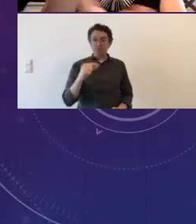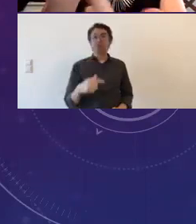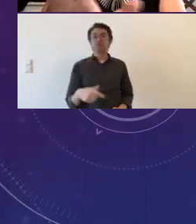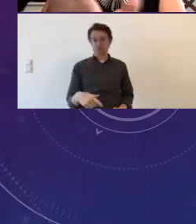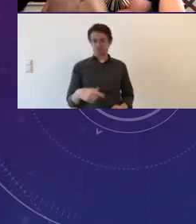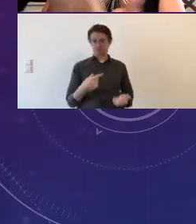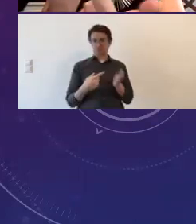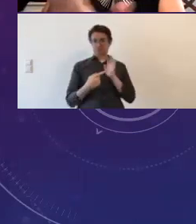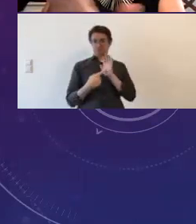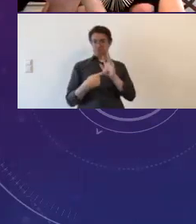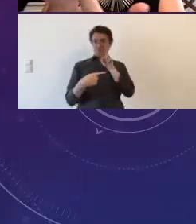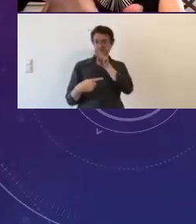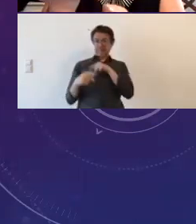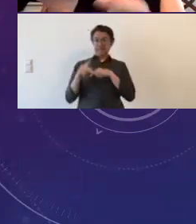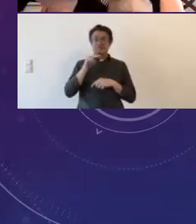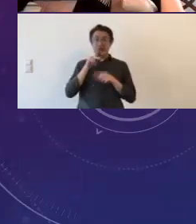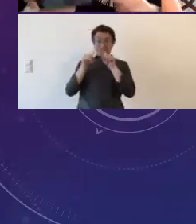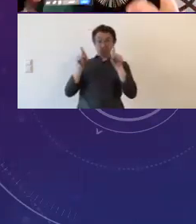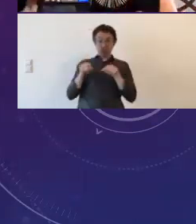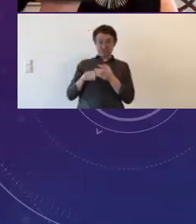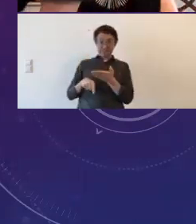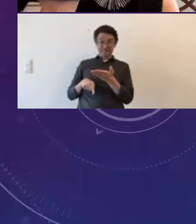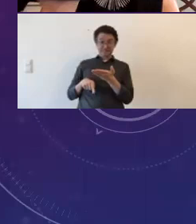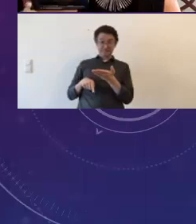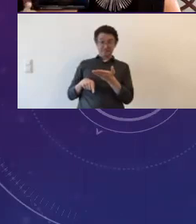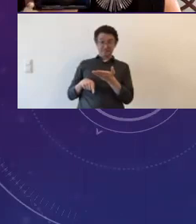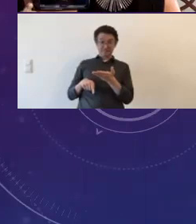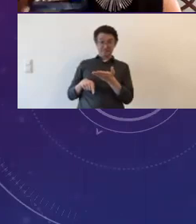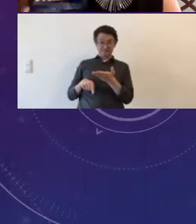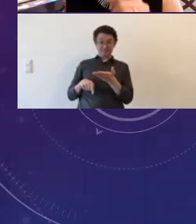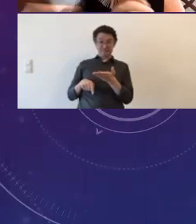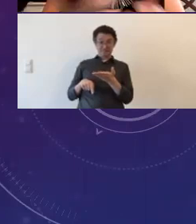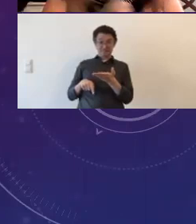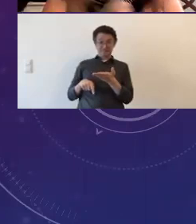the keyboard so you can type it but if you are not great at typing you can also